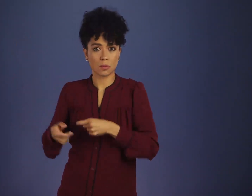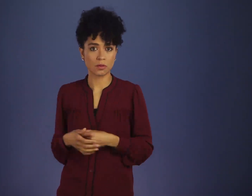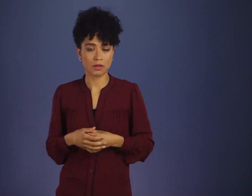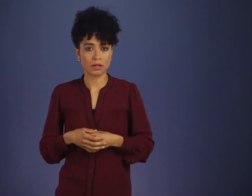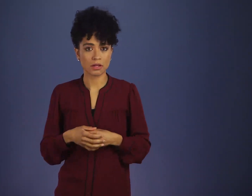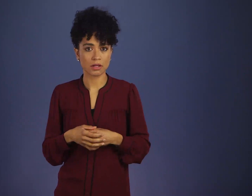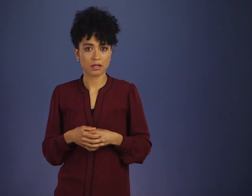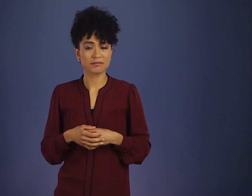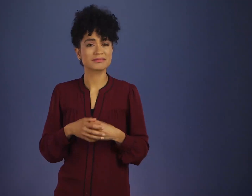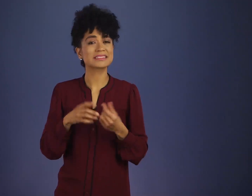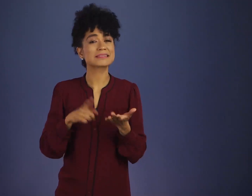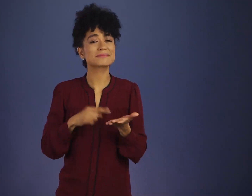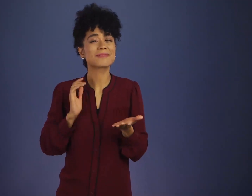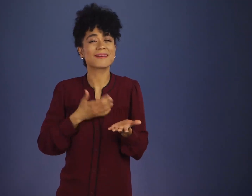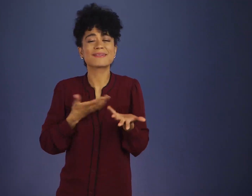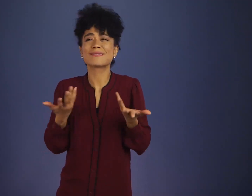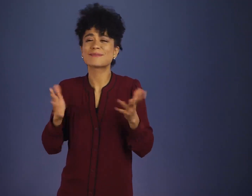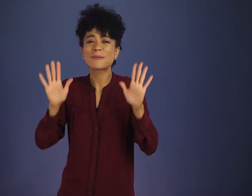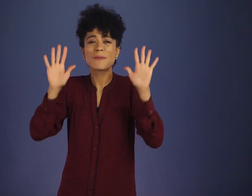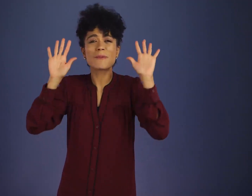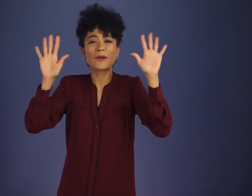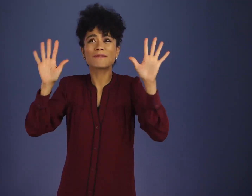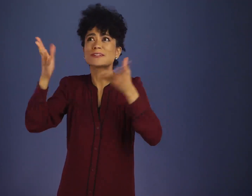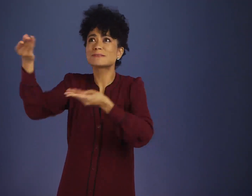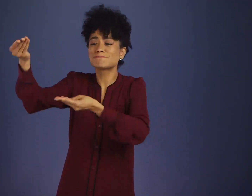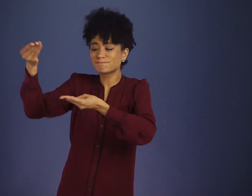When that happens, our great natural assets,